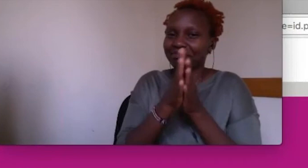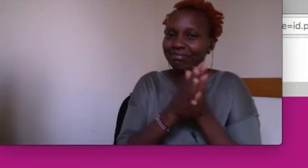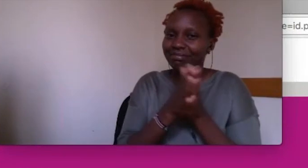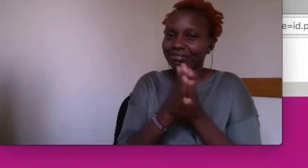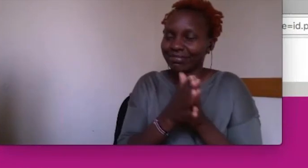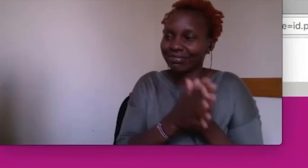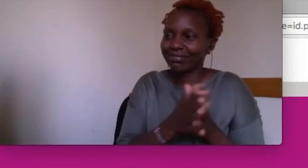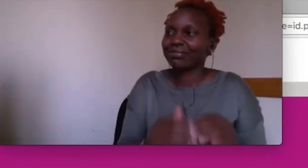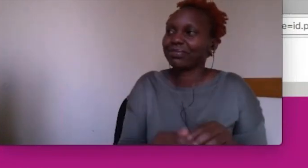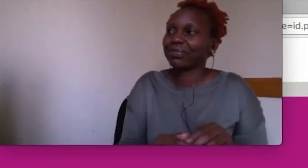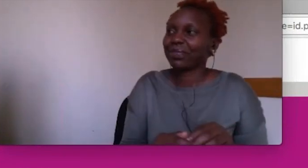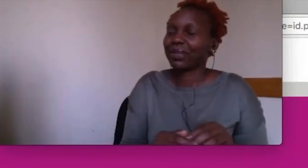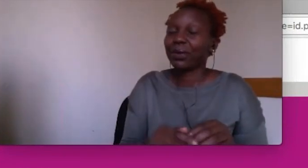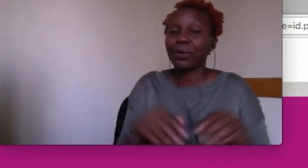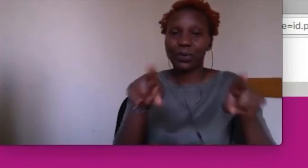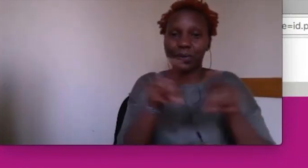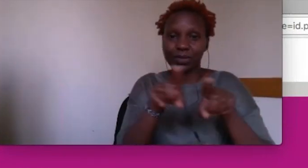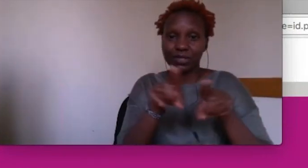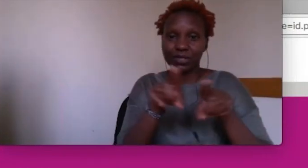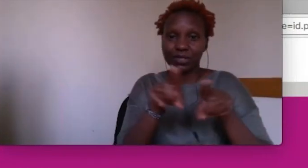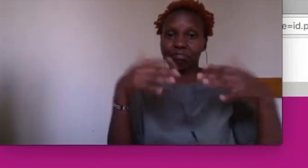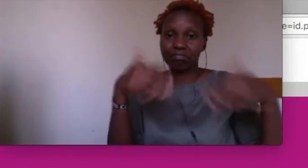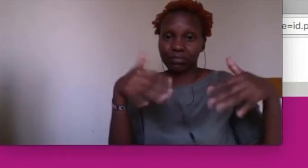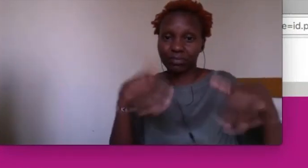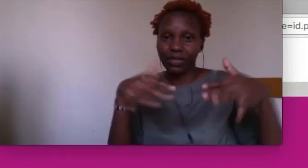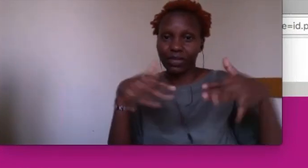it was really fascinating to learn about